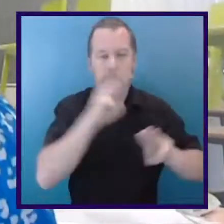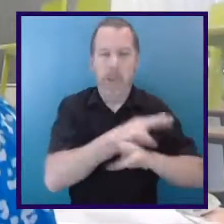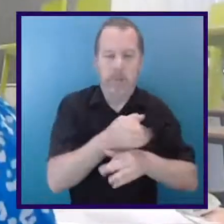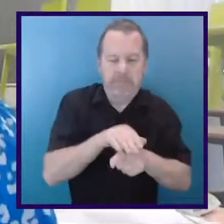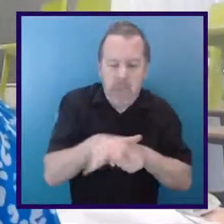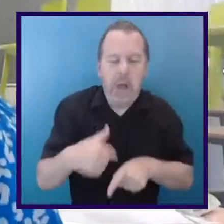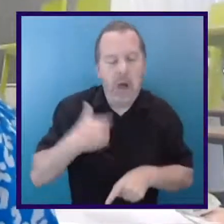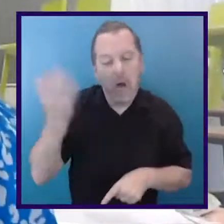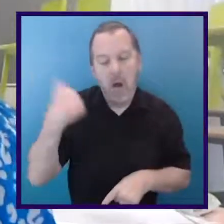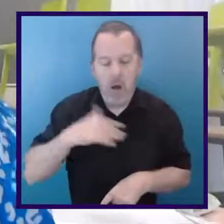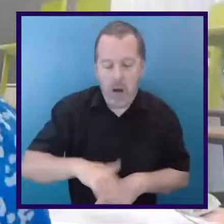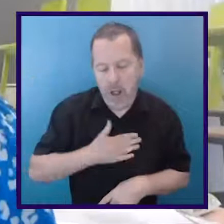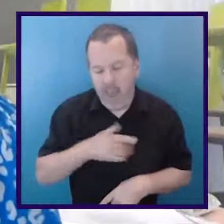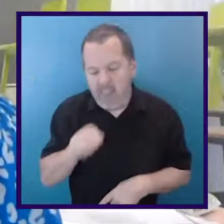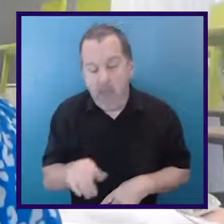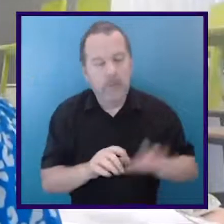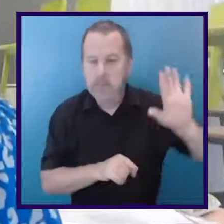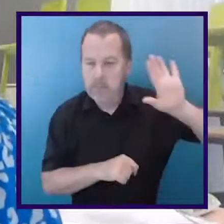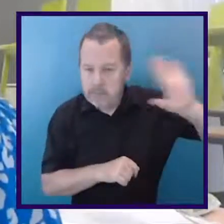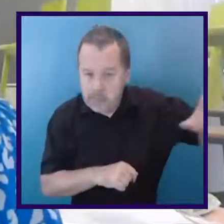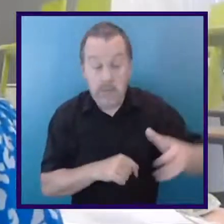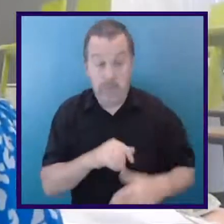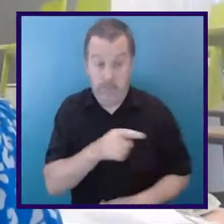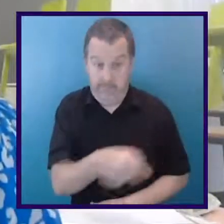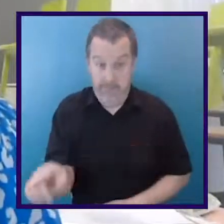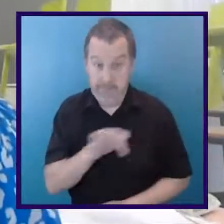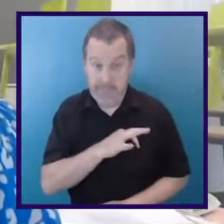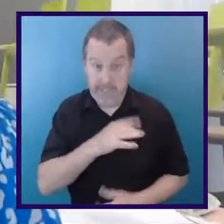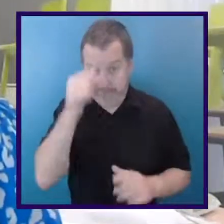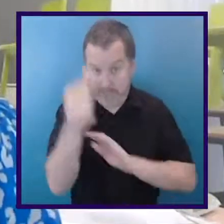the parents preferred when they were younger, but they're getting a good experience of all three languages.